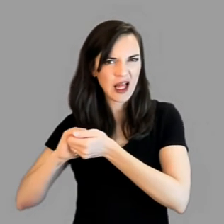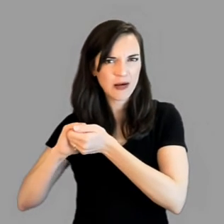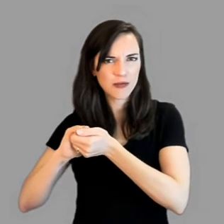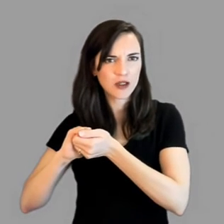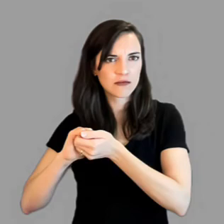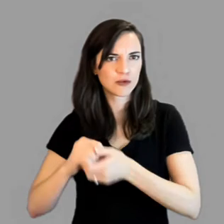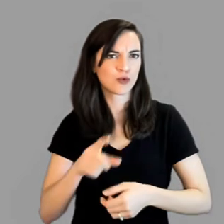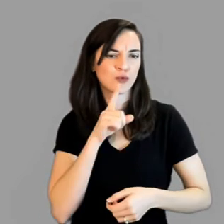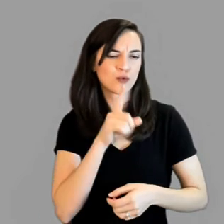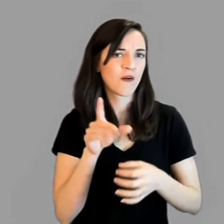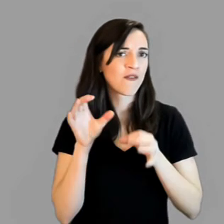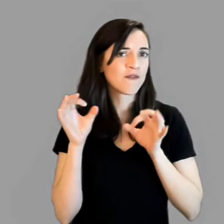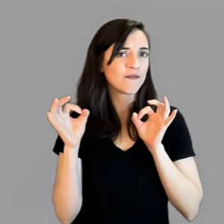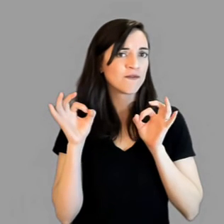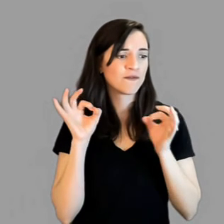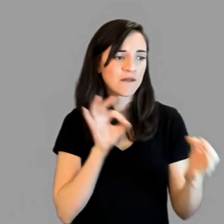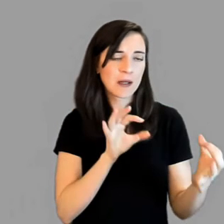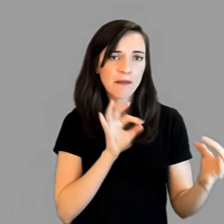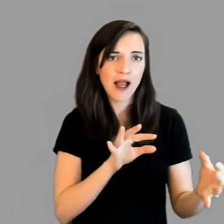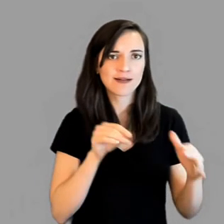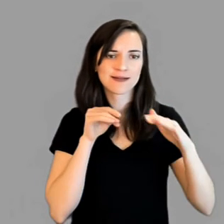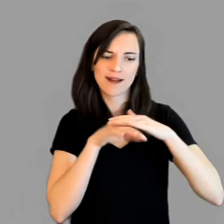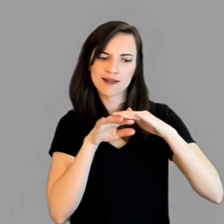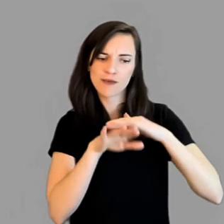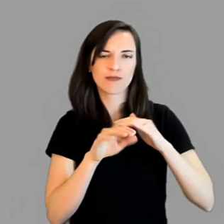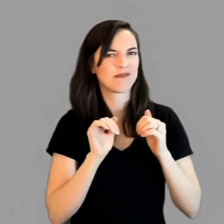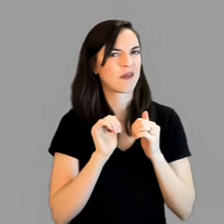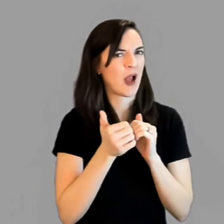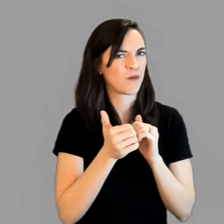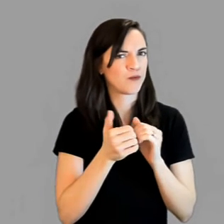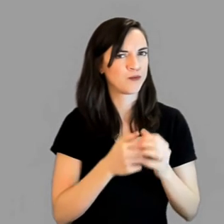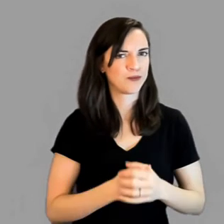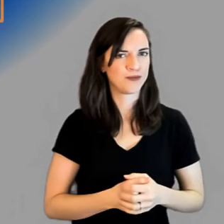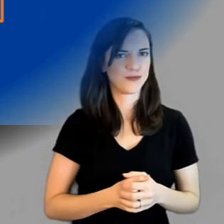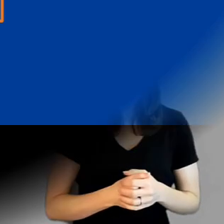How do you collaborate with team members to ensure positive and constructive feedback